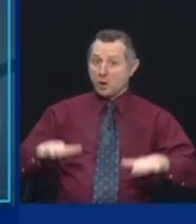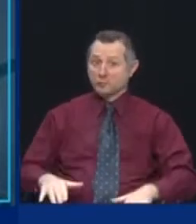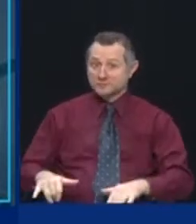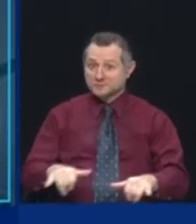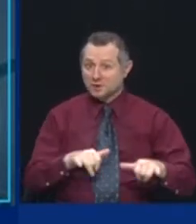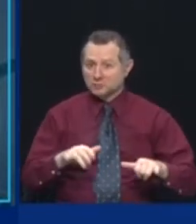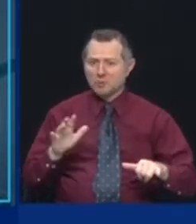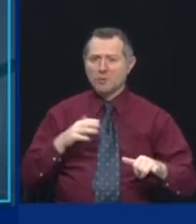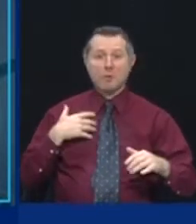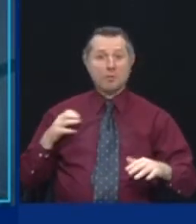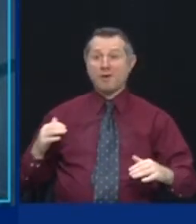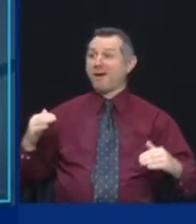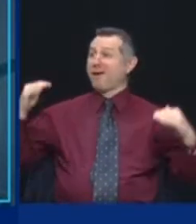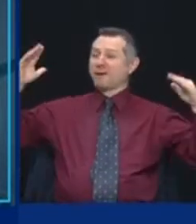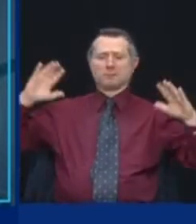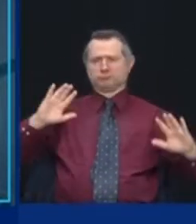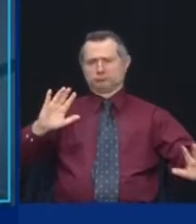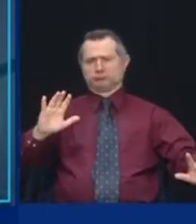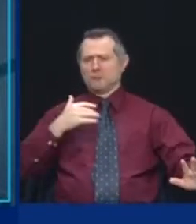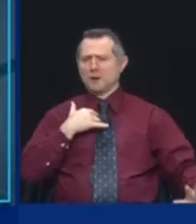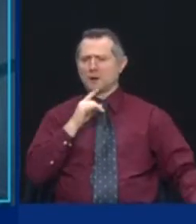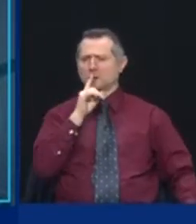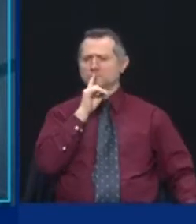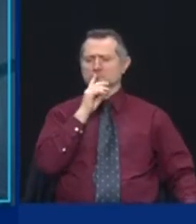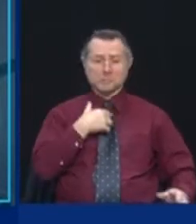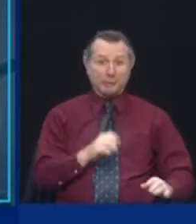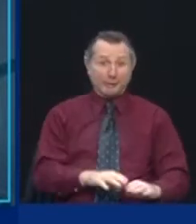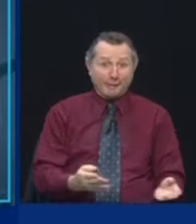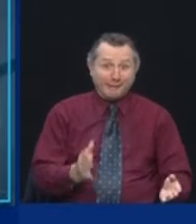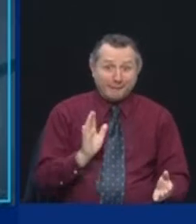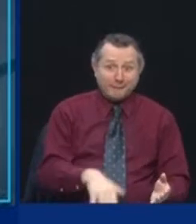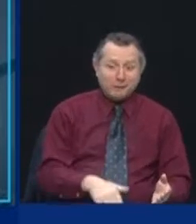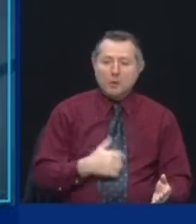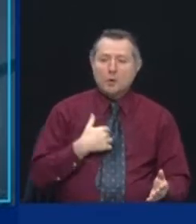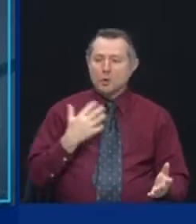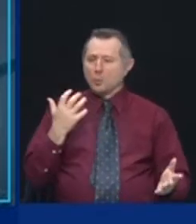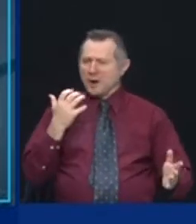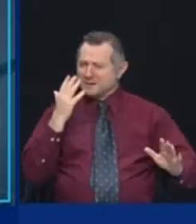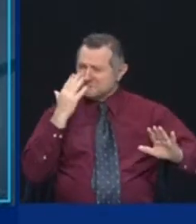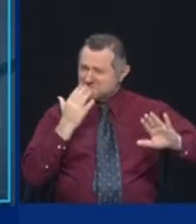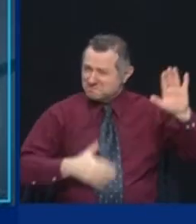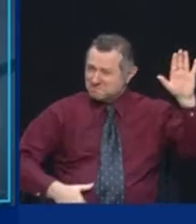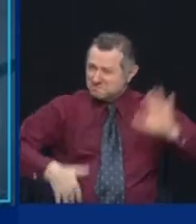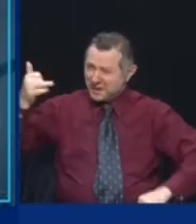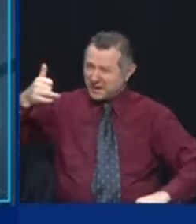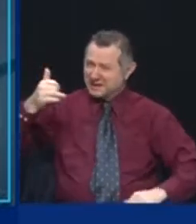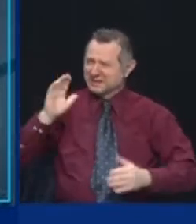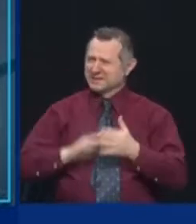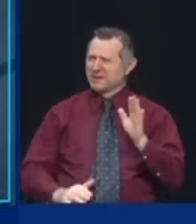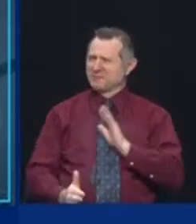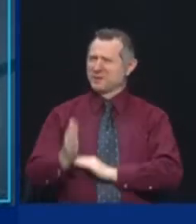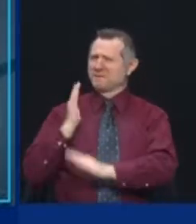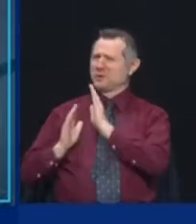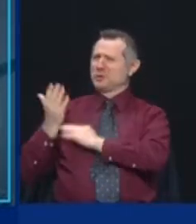THE STATE IS TALKING ABOUT REOPENING. NEW YORK HAS A HIGHER STANDARD. WE DON'T WANT TO JUST REOPEN.